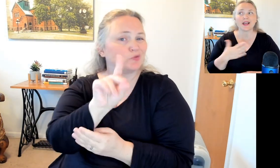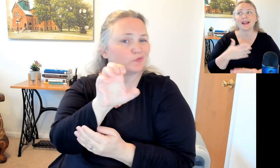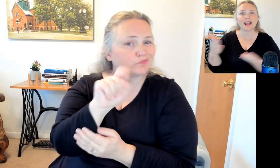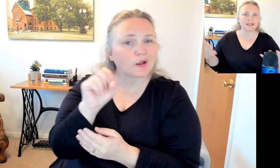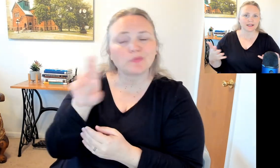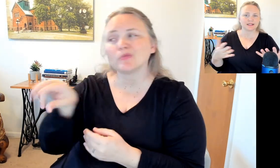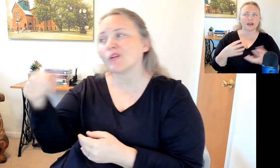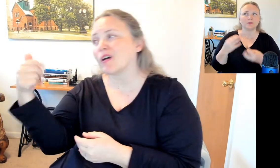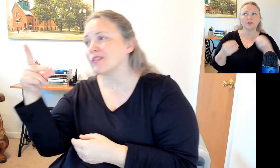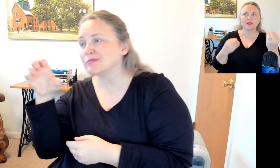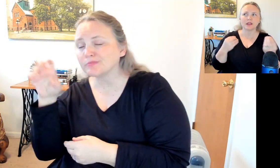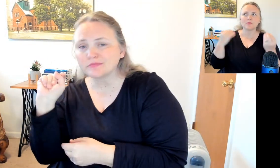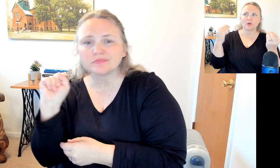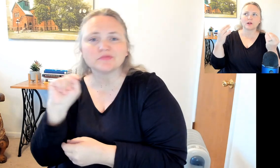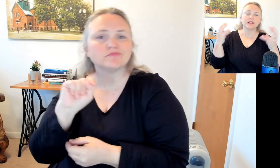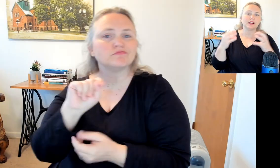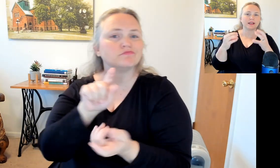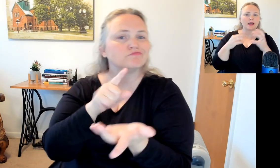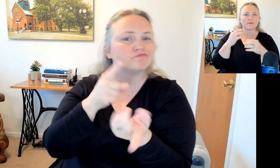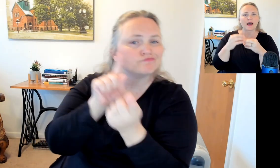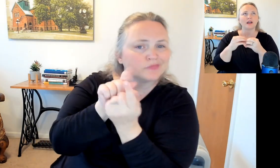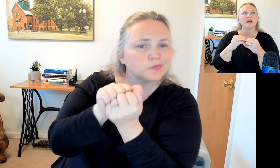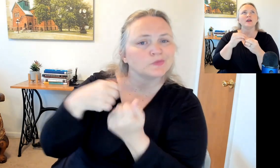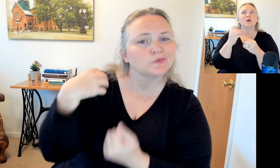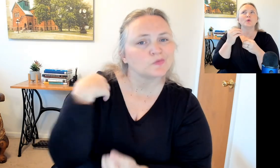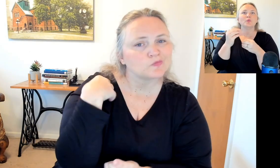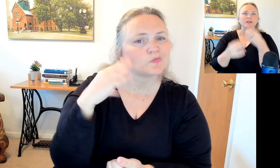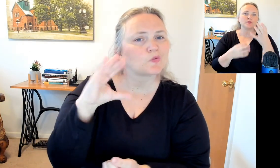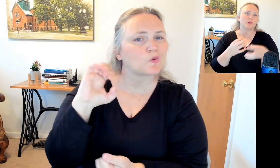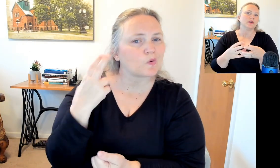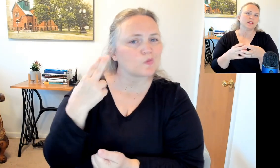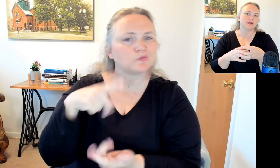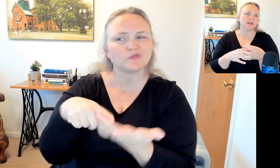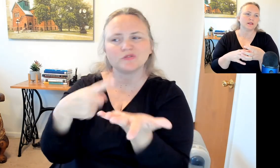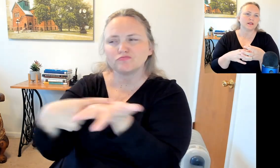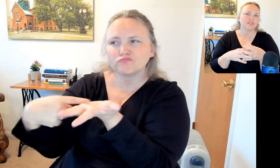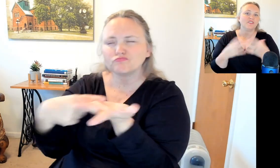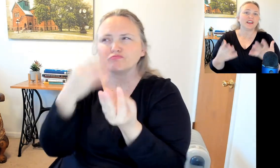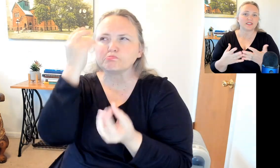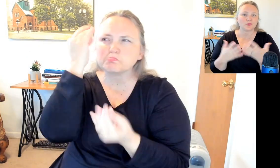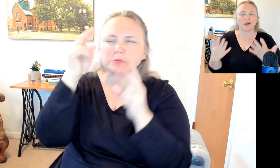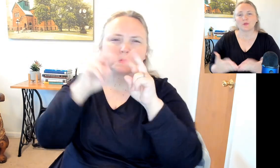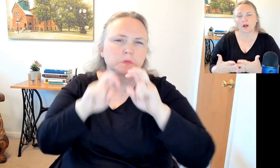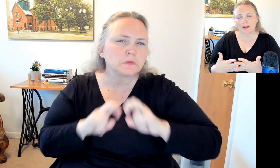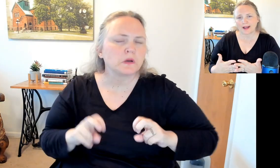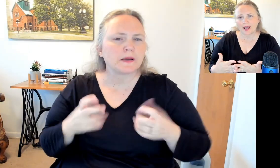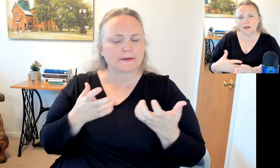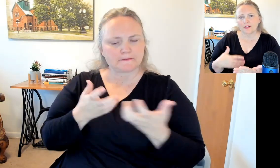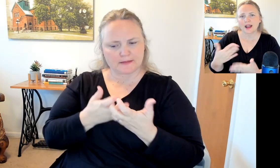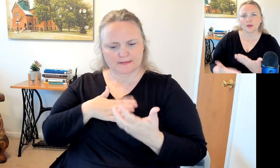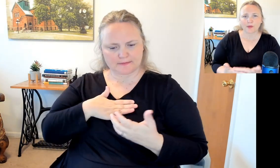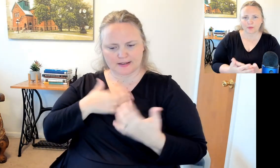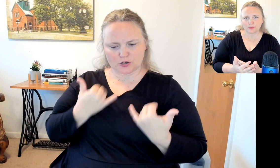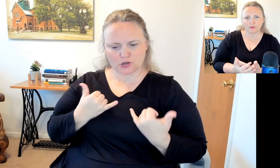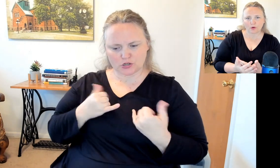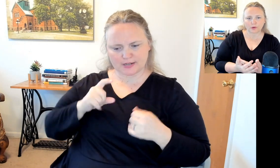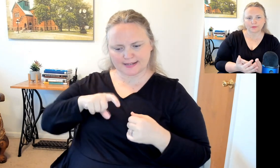Any ideas to help you think more clearly about which one fits where you are right now and how you might want to move forward.